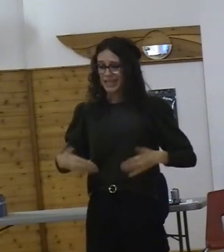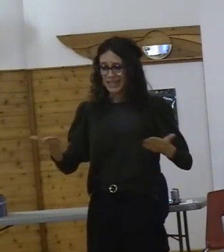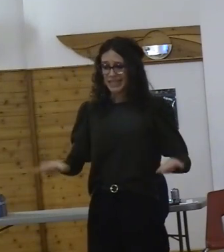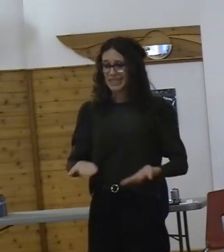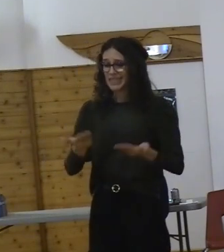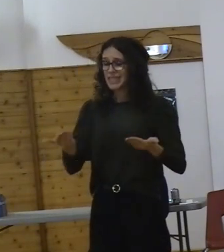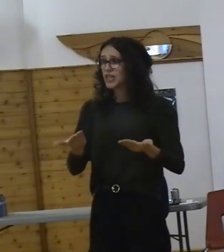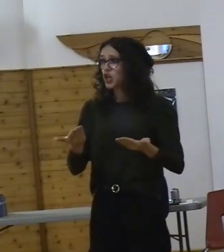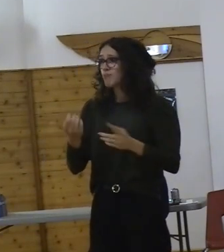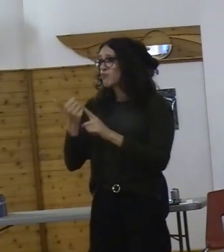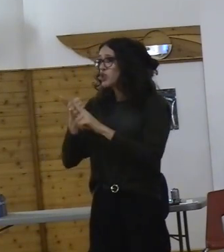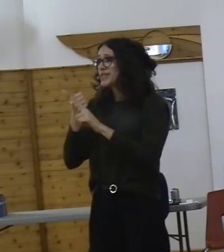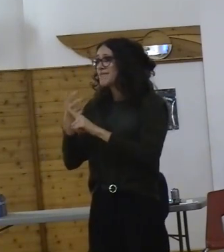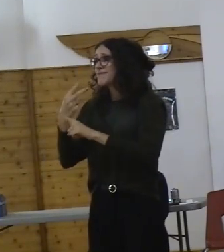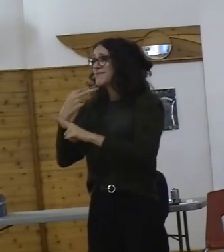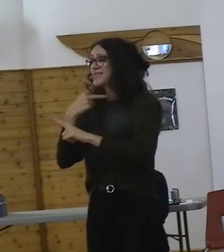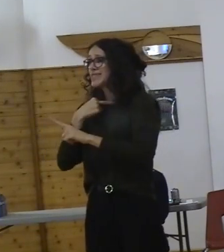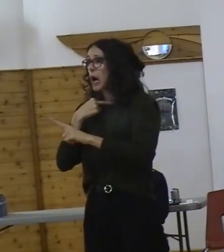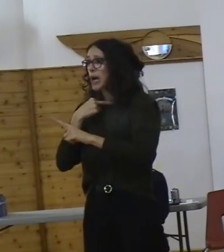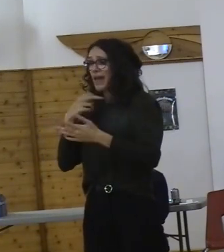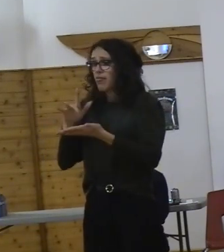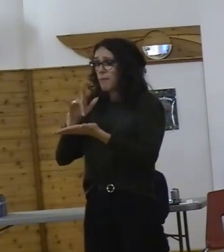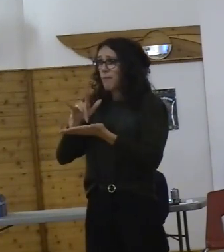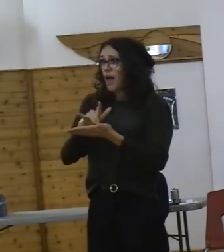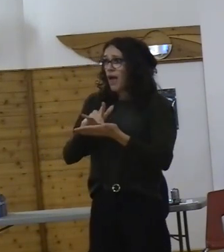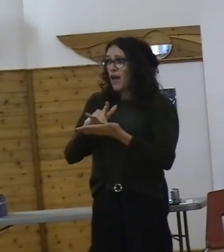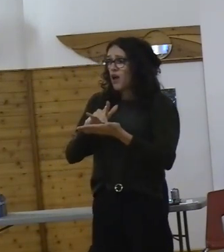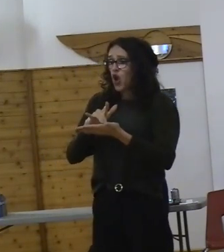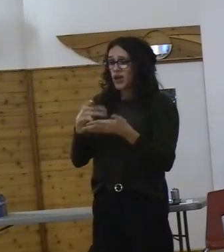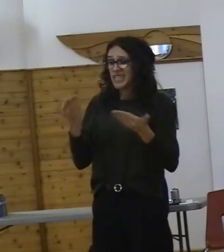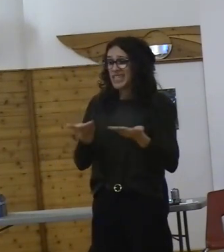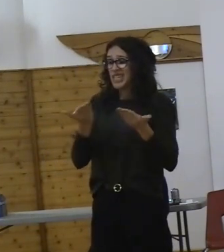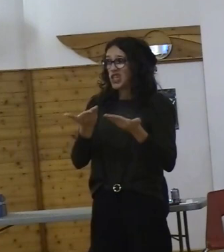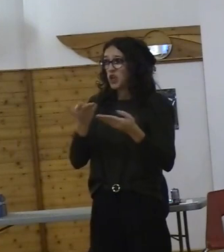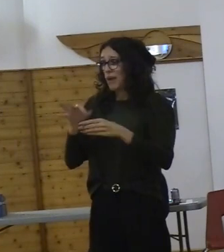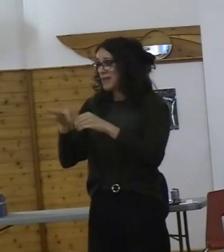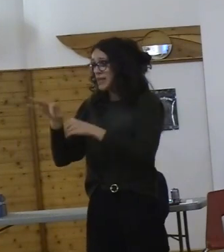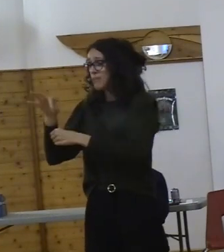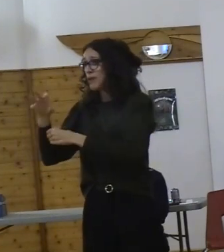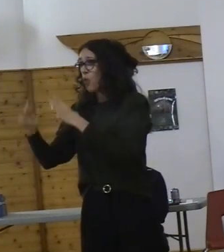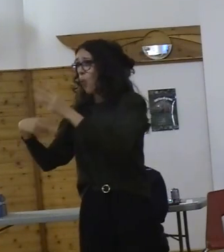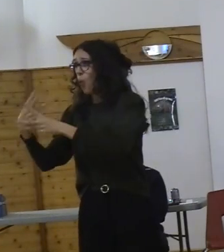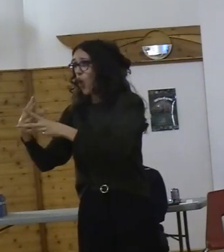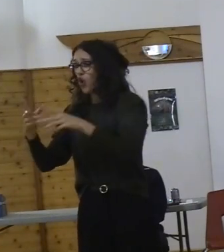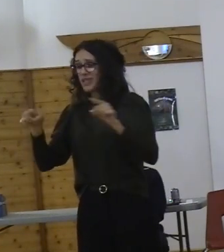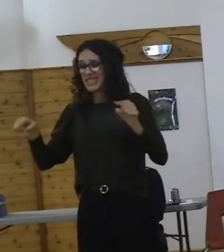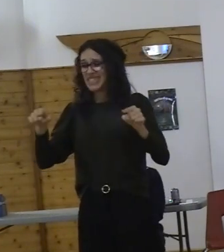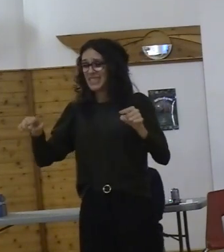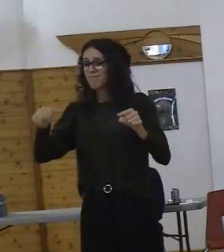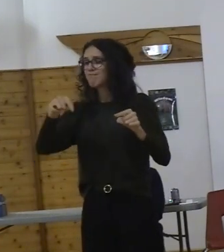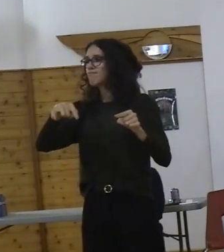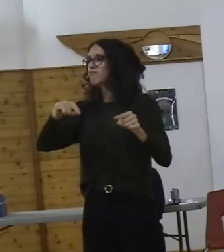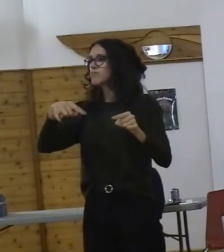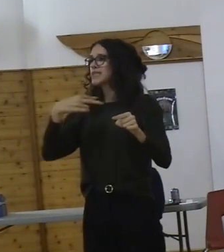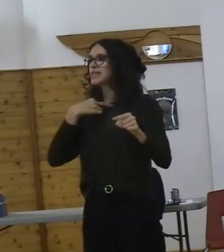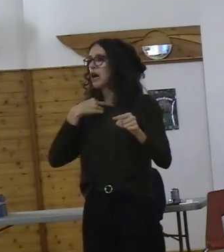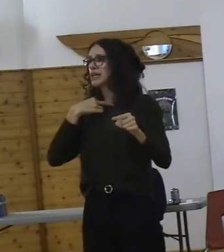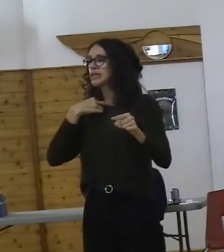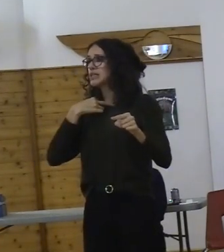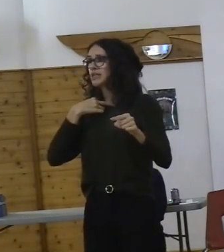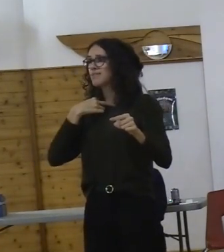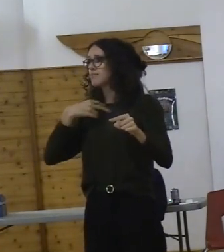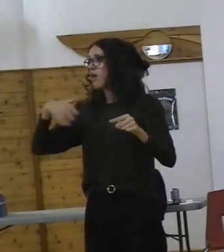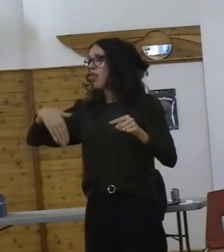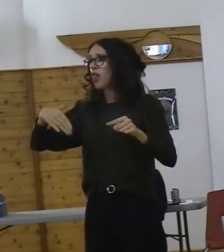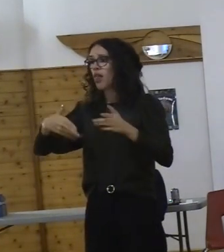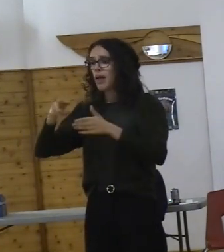Because she hasn't been properly buried at the proper ceremony and my mother is a sacred human being as a roller woman.